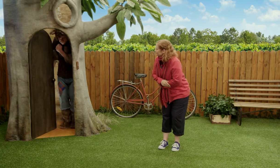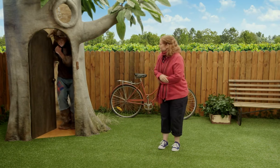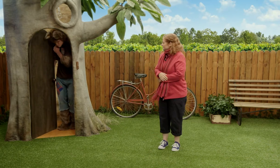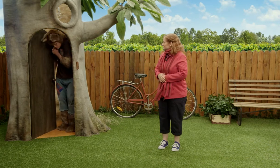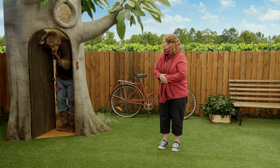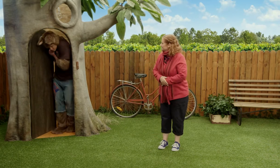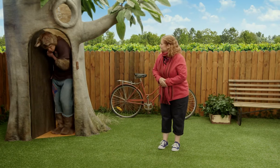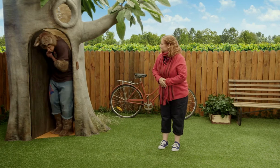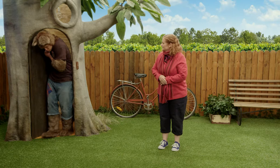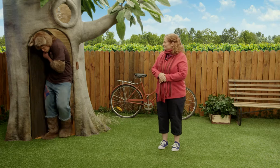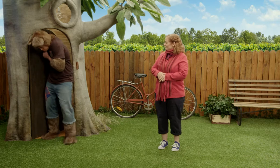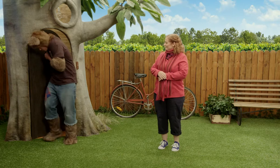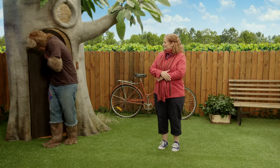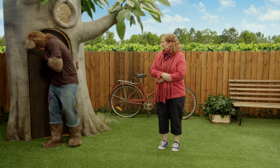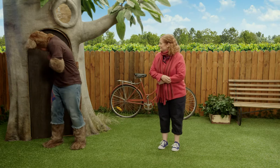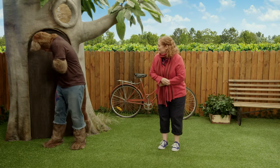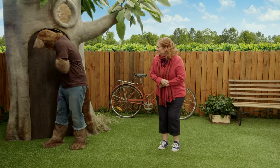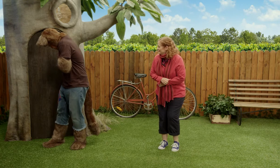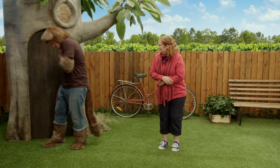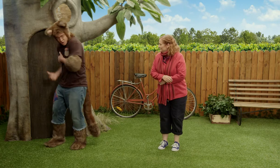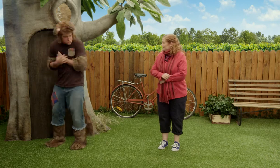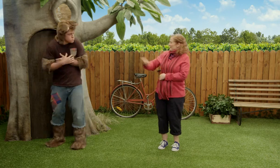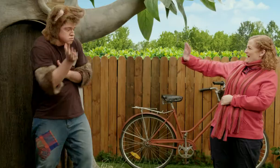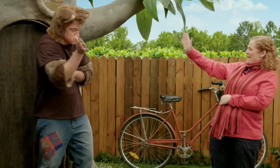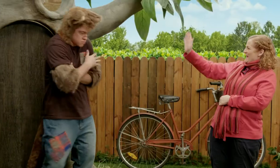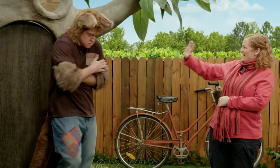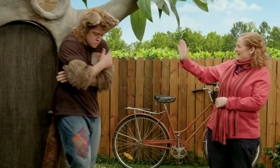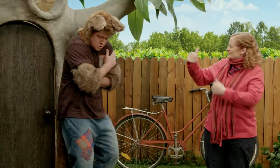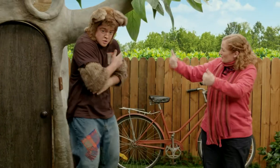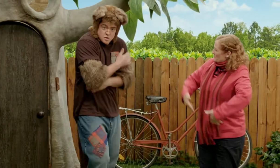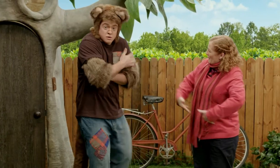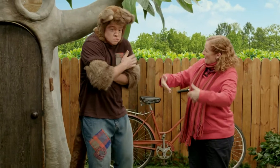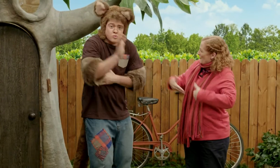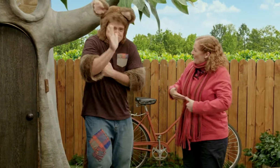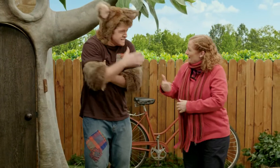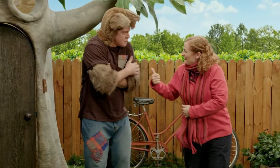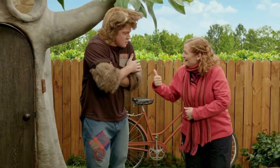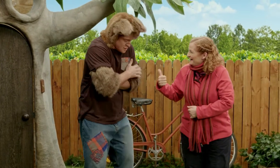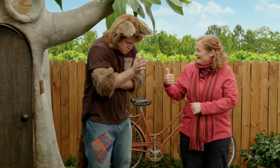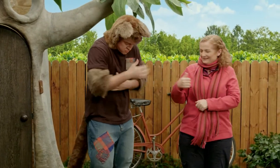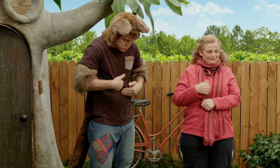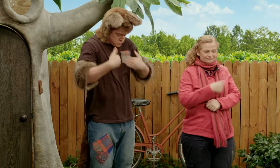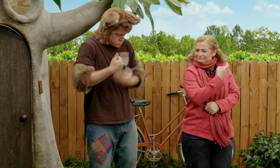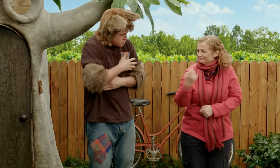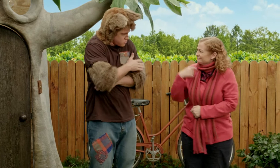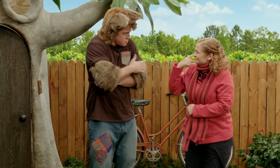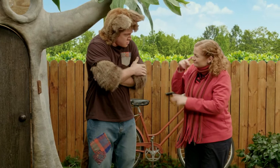Brrr ... Hello, Possum! Hello Sally, hello everybody. Good morning.